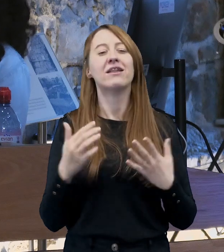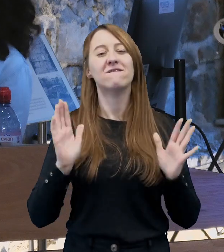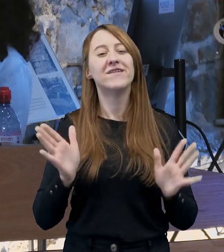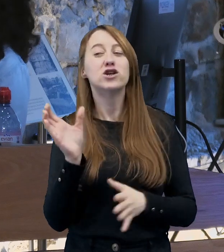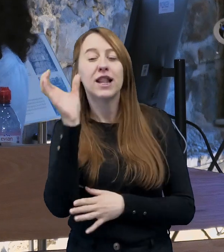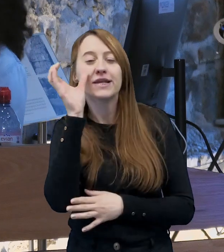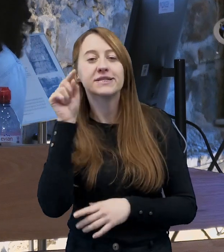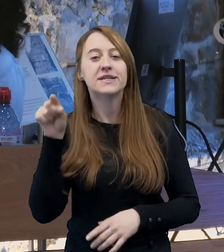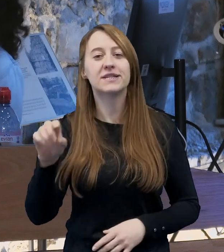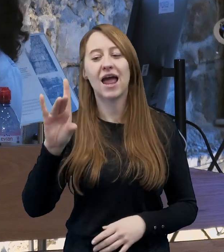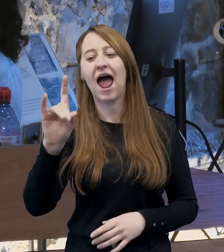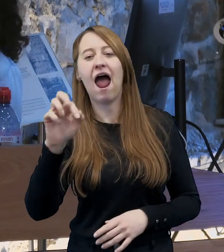with conclusion to either of my projects.